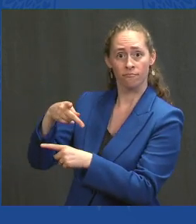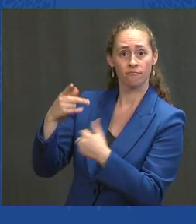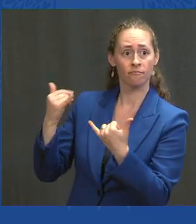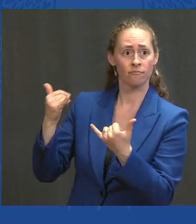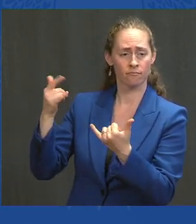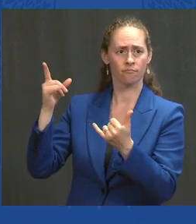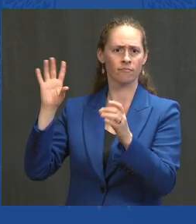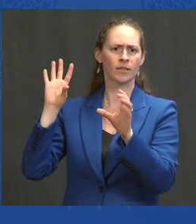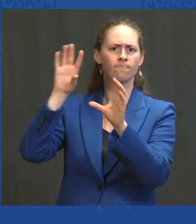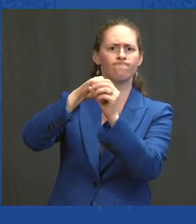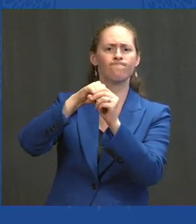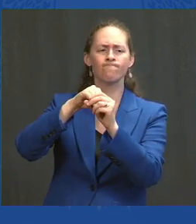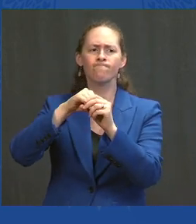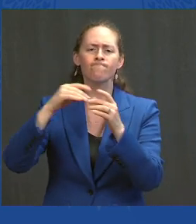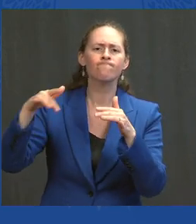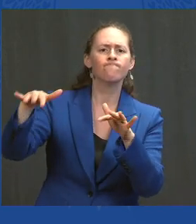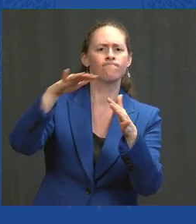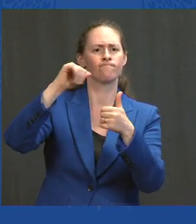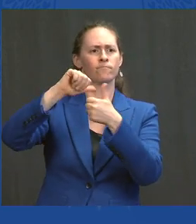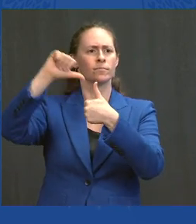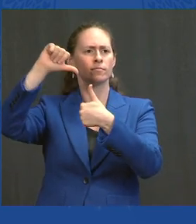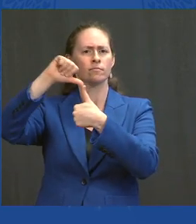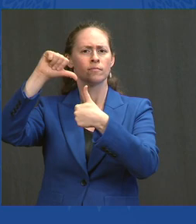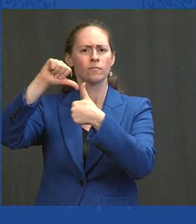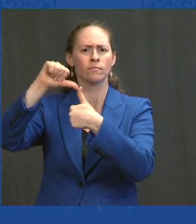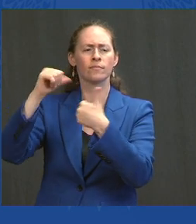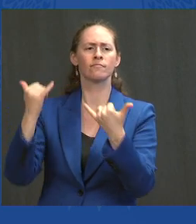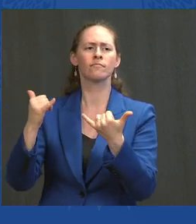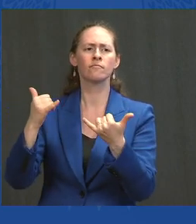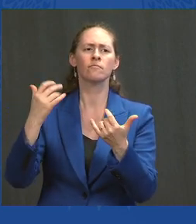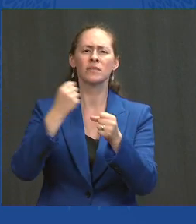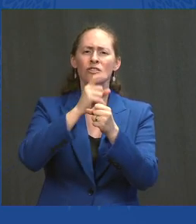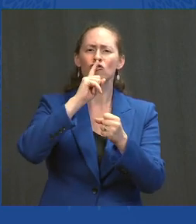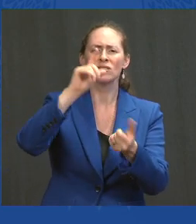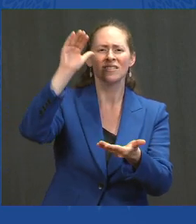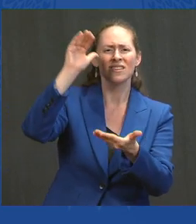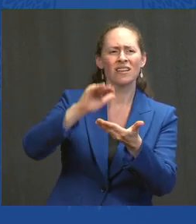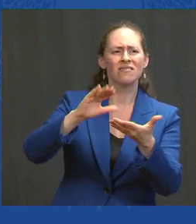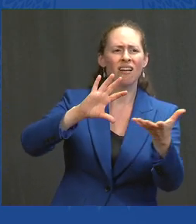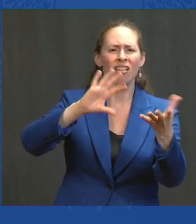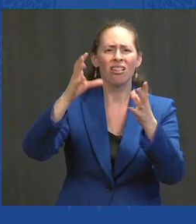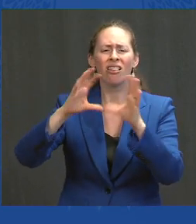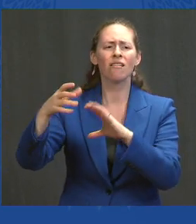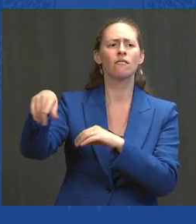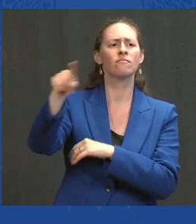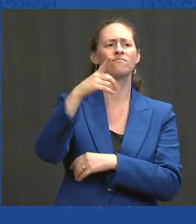the violence; the corruption; the gangs; the political instability; the hungry -- the natural -- the hunger; the natural disasters.